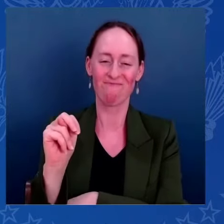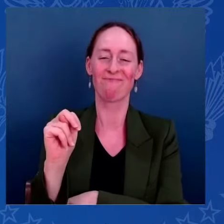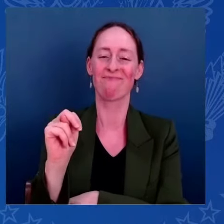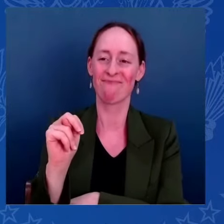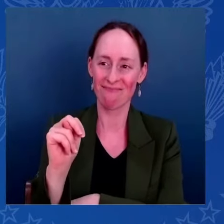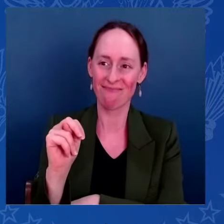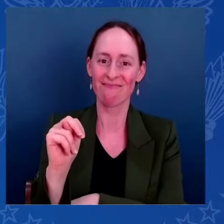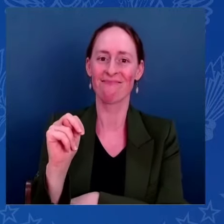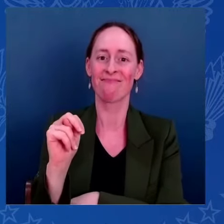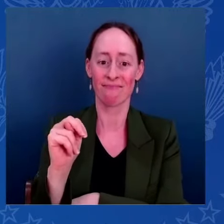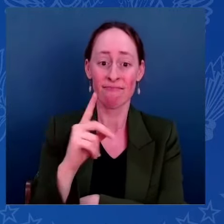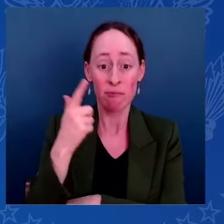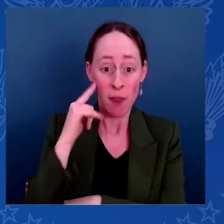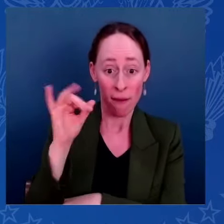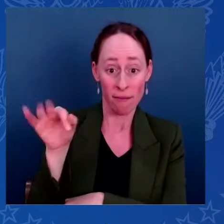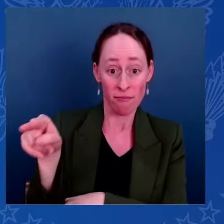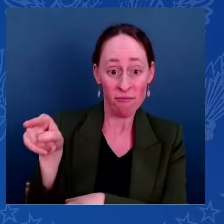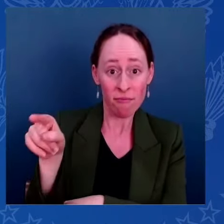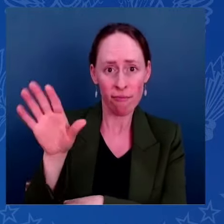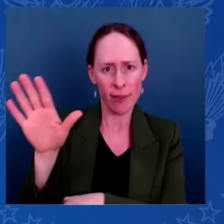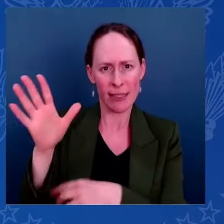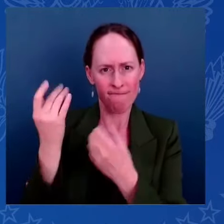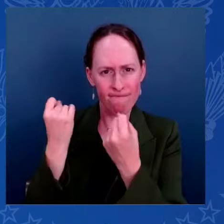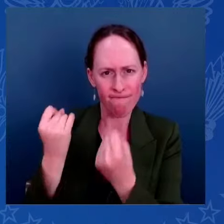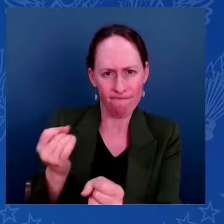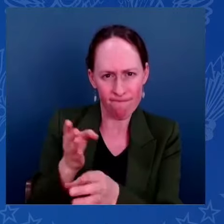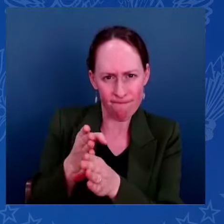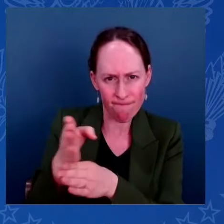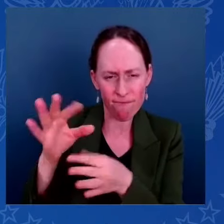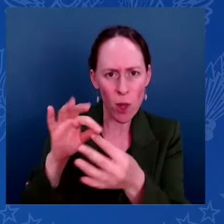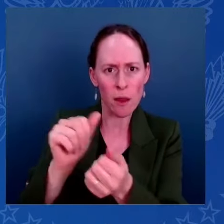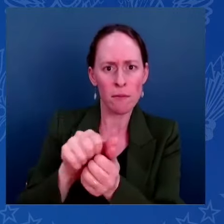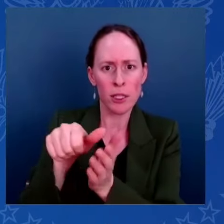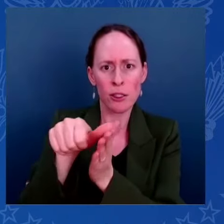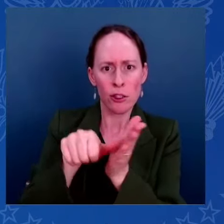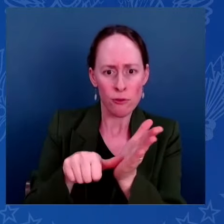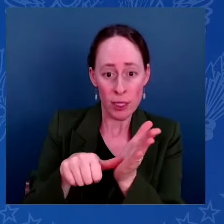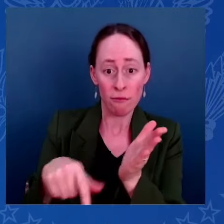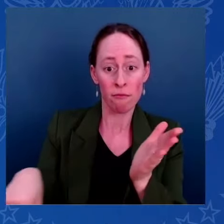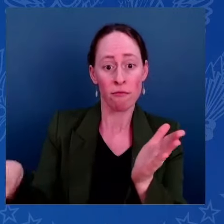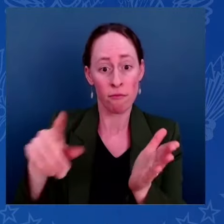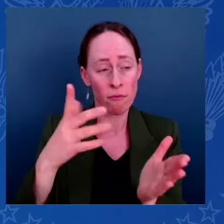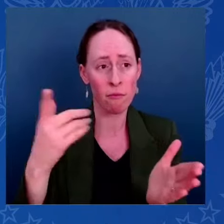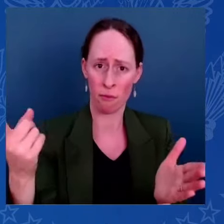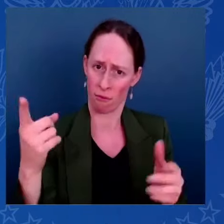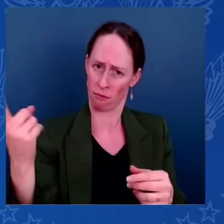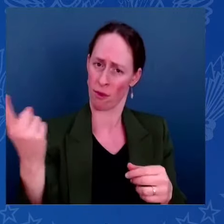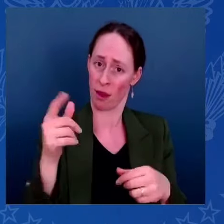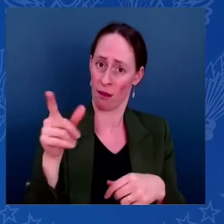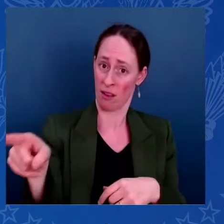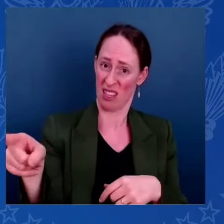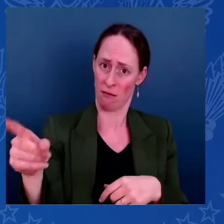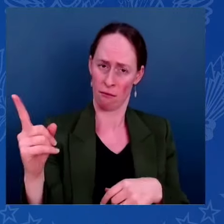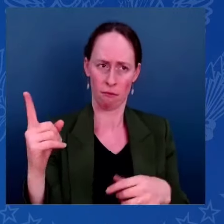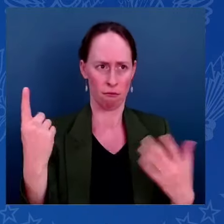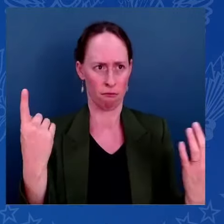were performed flawlessly the first time," and he's answering it with cutting-edge solutions